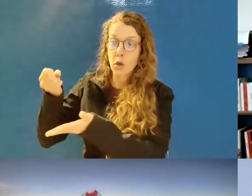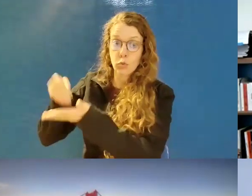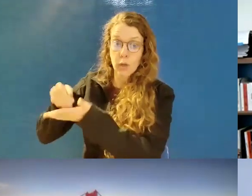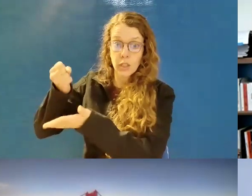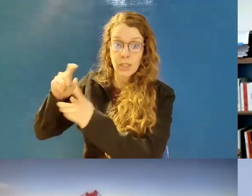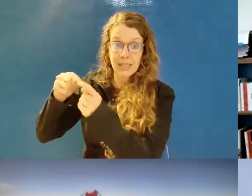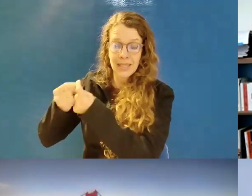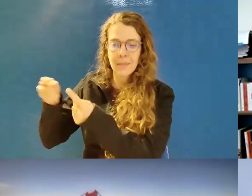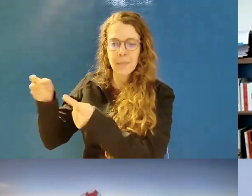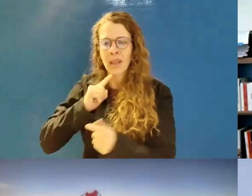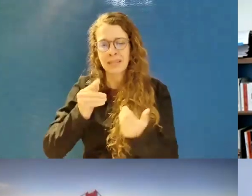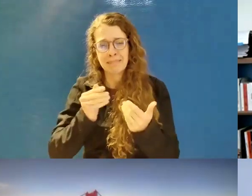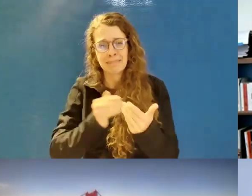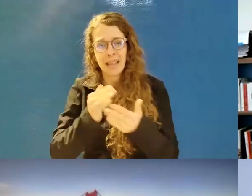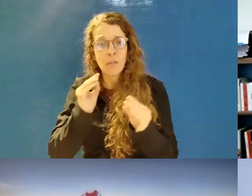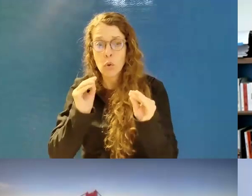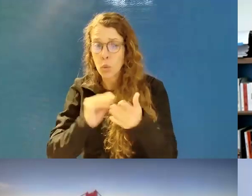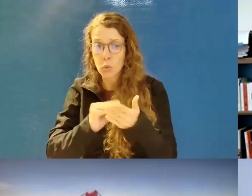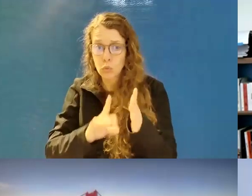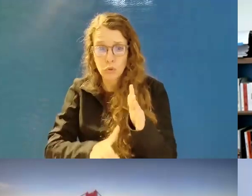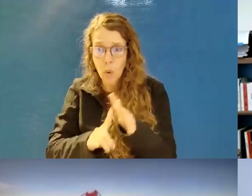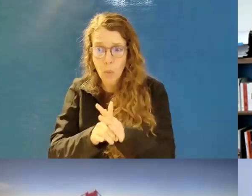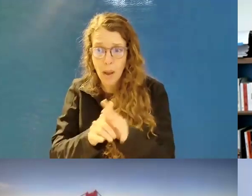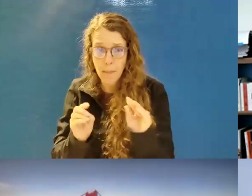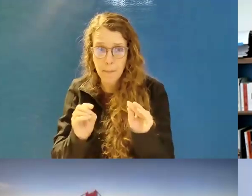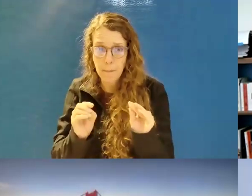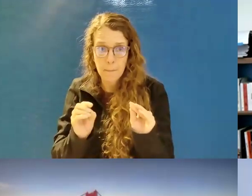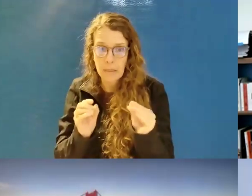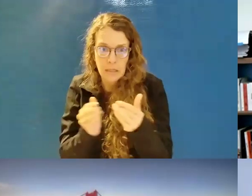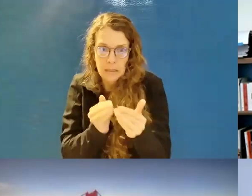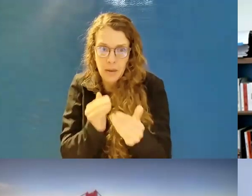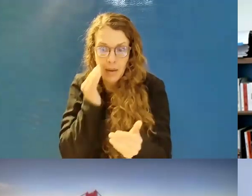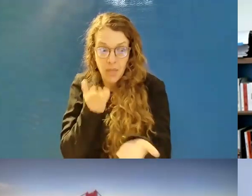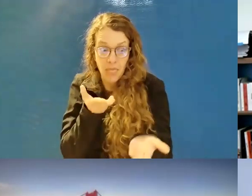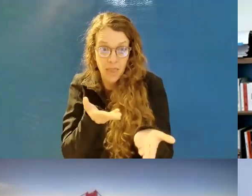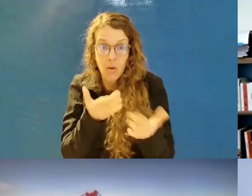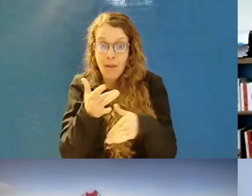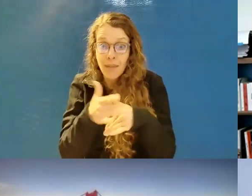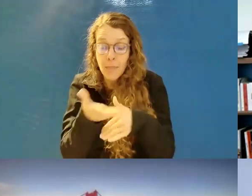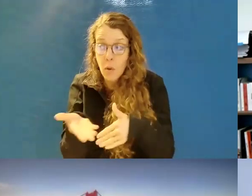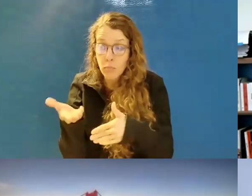it doesn't matter if no students ever show up to your office hours, as long as you have them, as long as you post them,